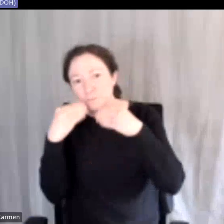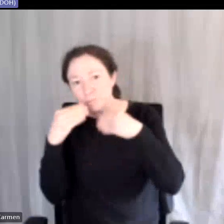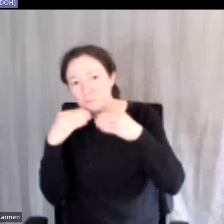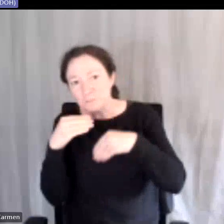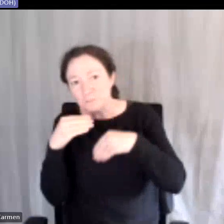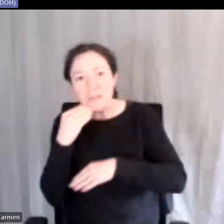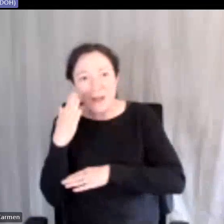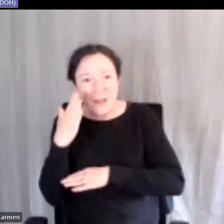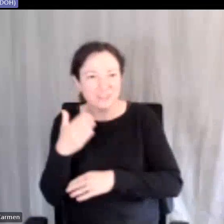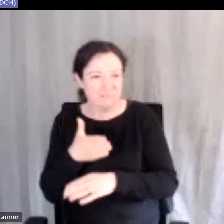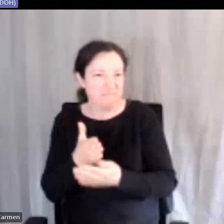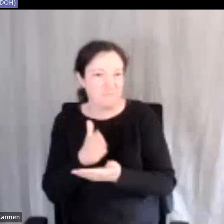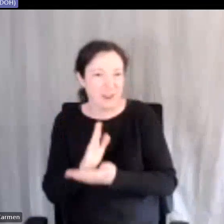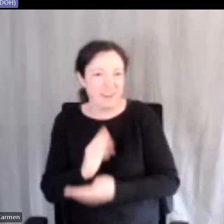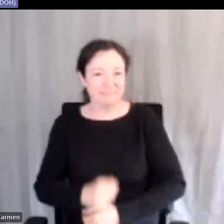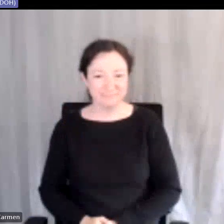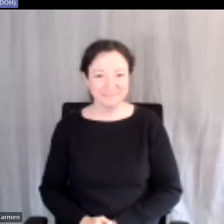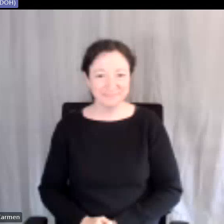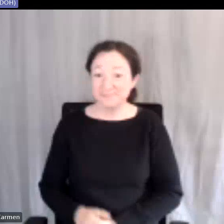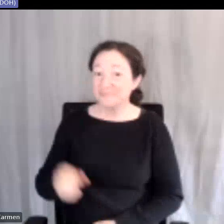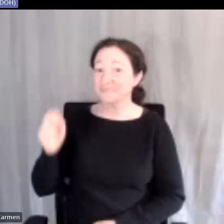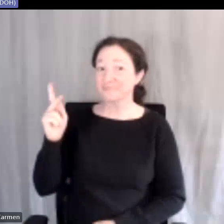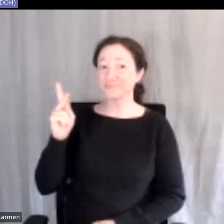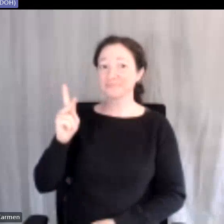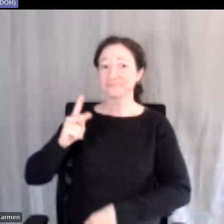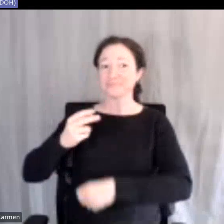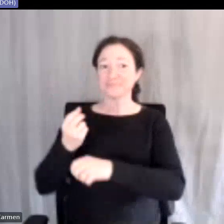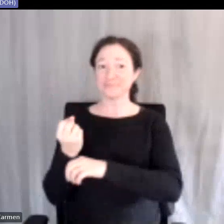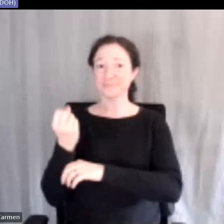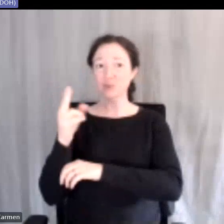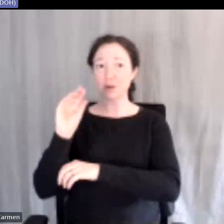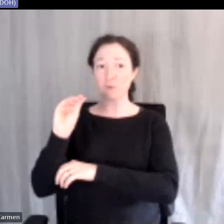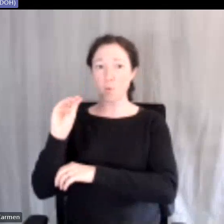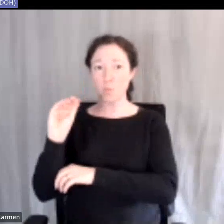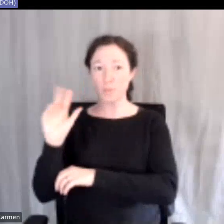Yeah. All right. It's 1203. Why don't we get started?